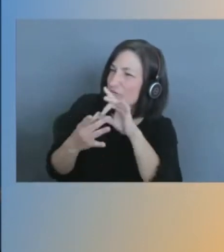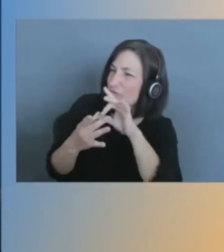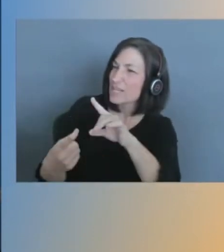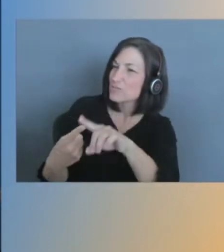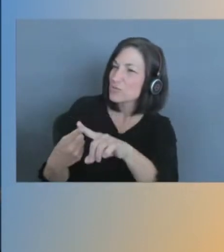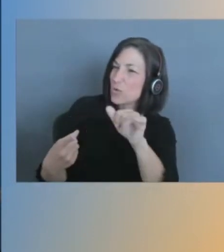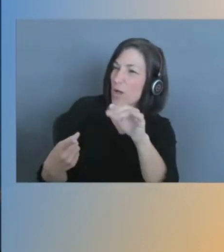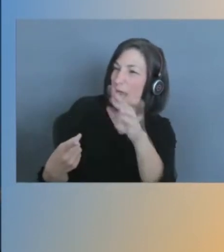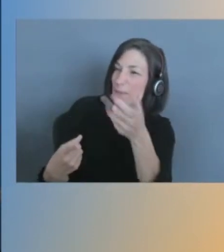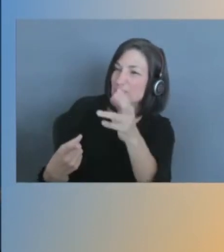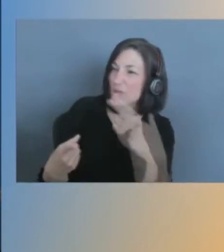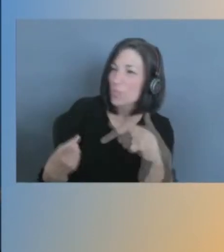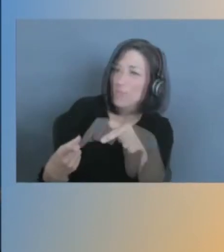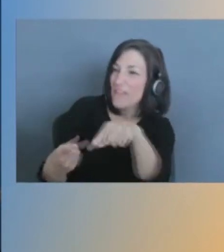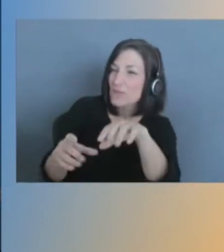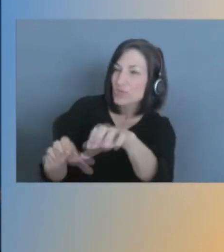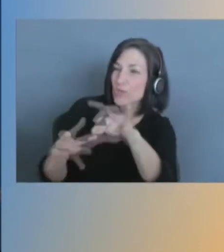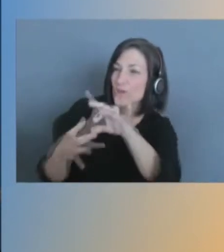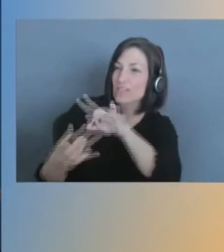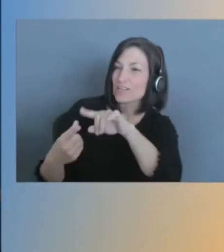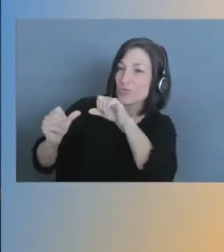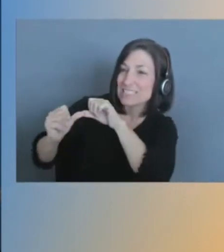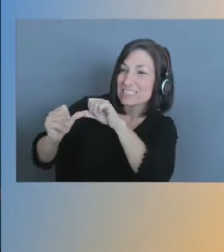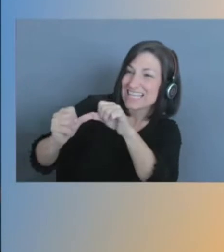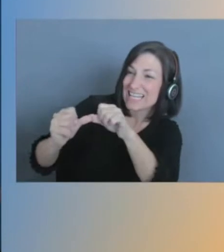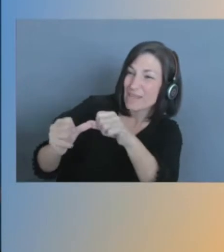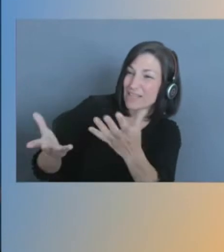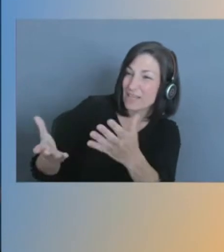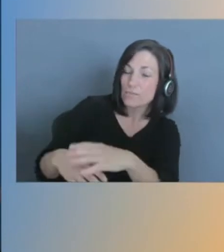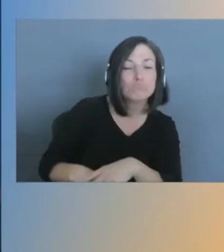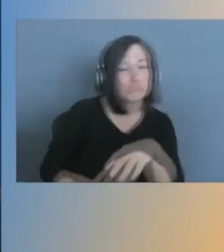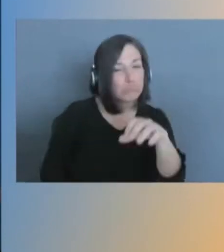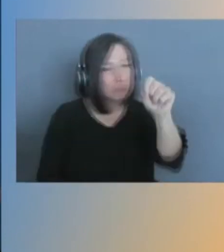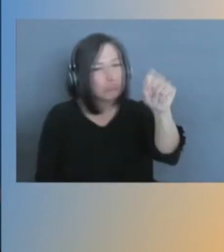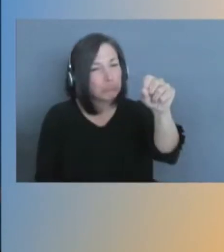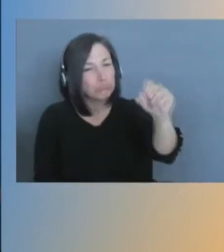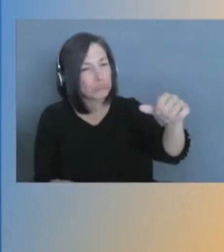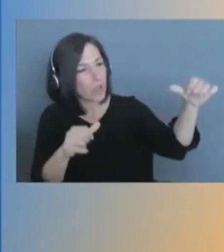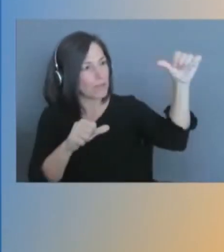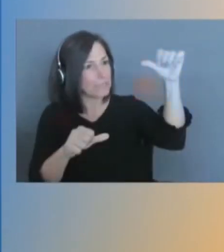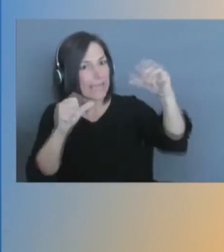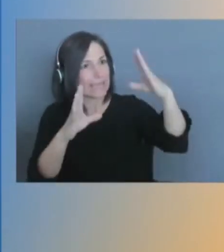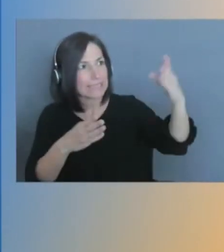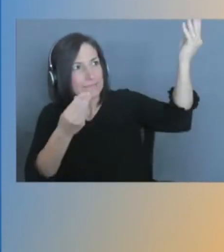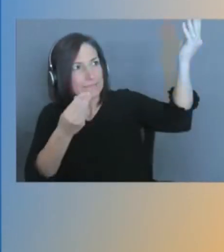Oh yeah. So keeping, what scientists have been telling us, keeping that thing in mind,